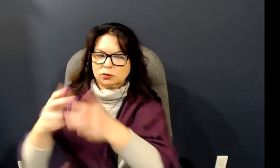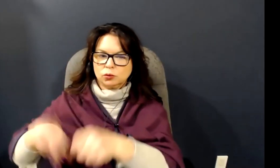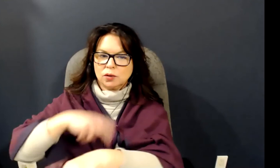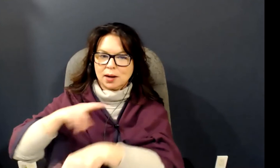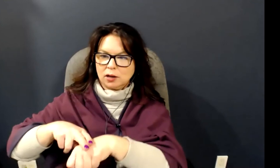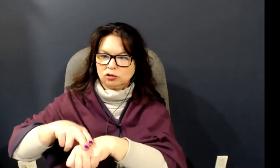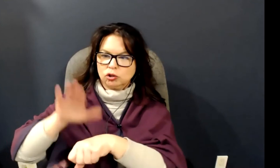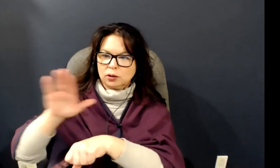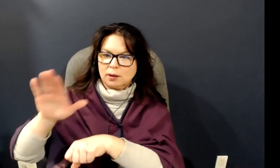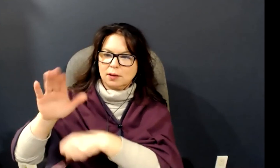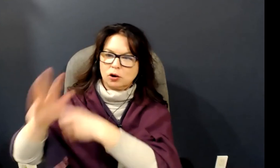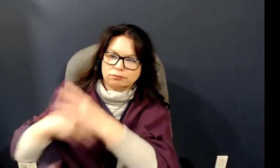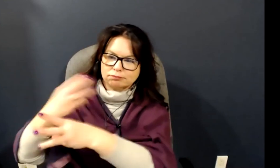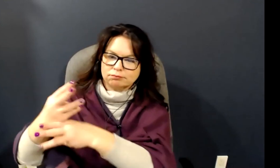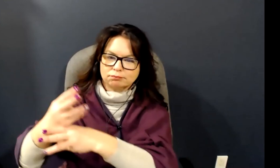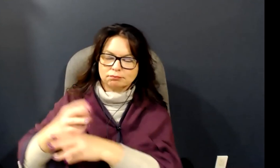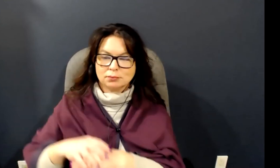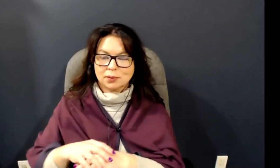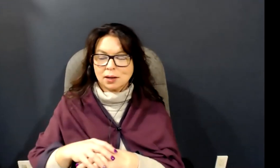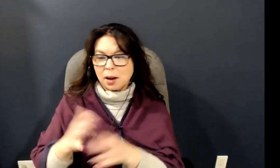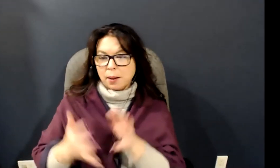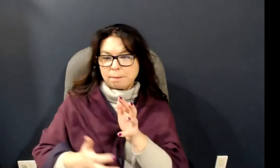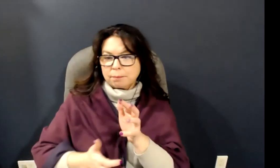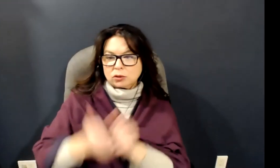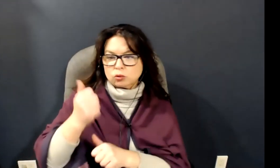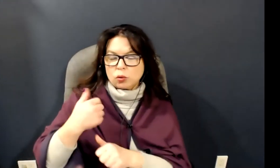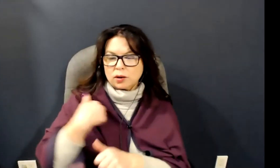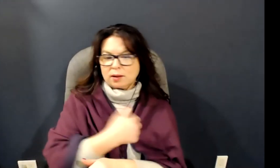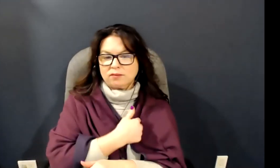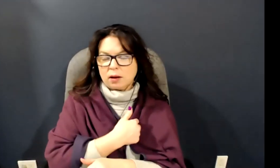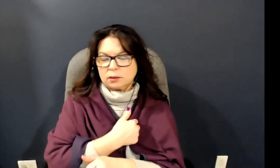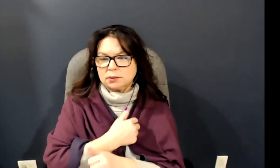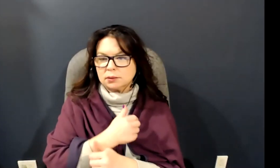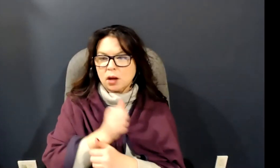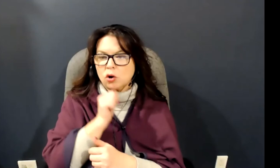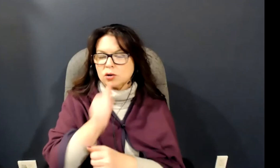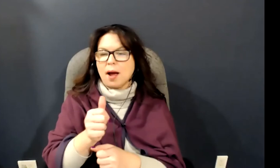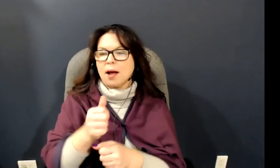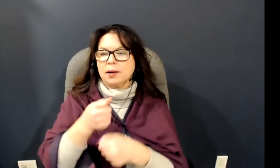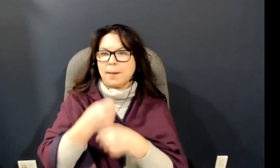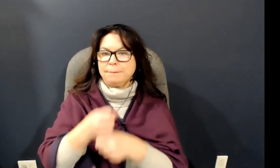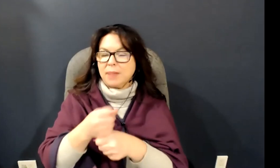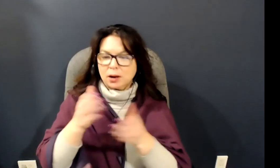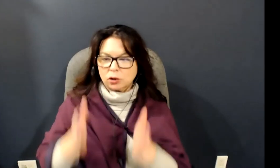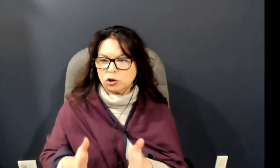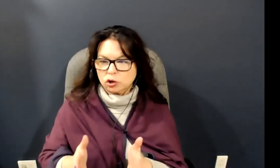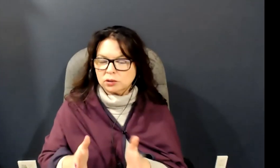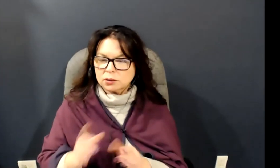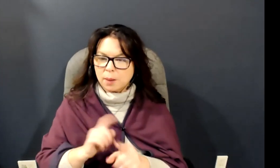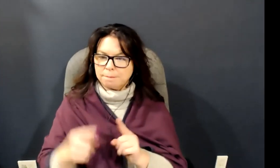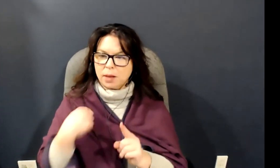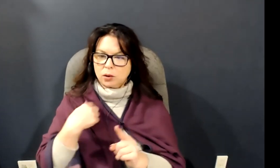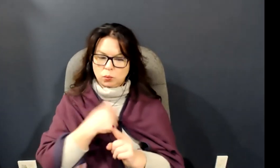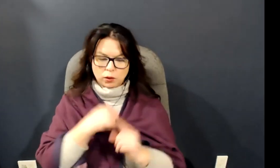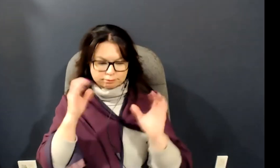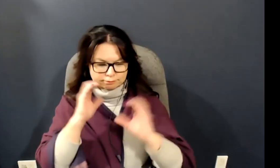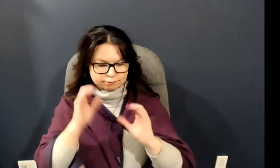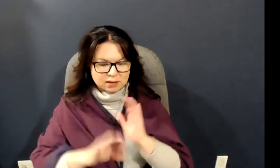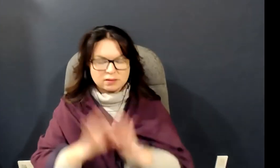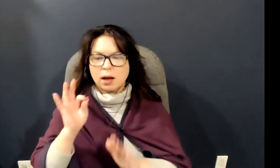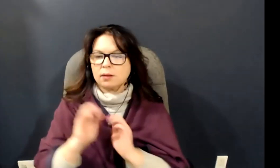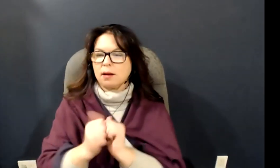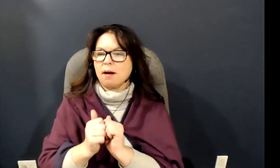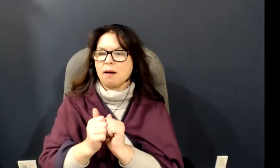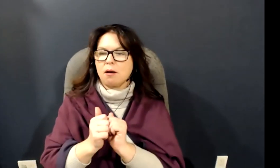that we have now that is this sort of slap in the face, wake up, kind of art but then